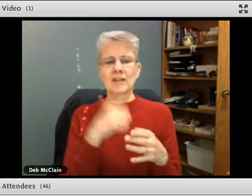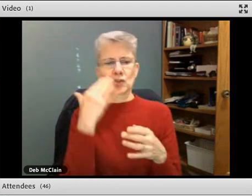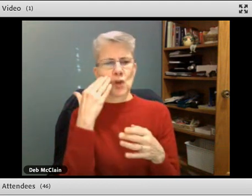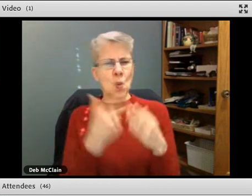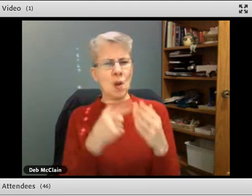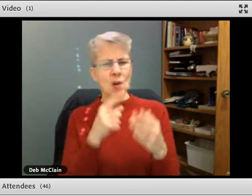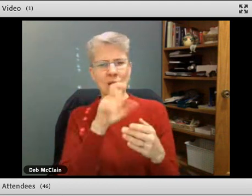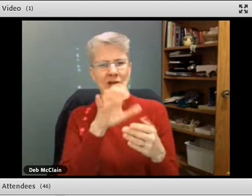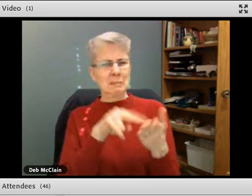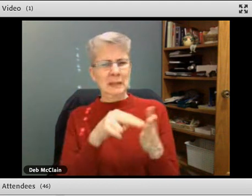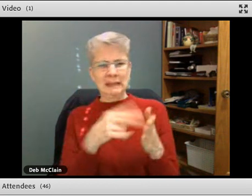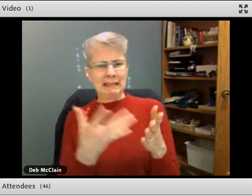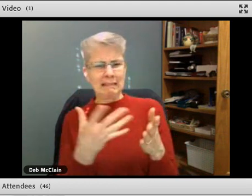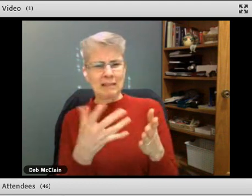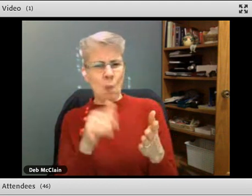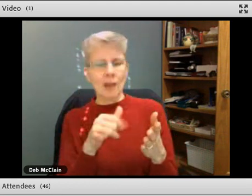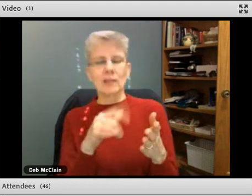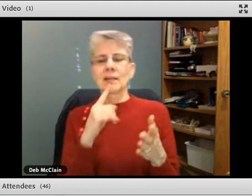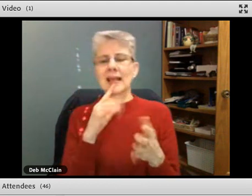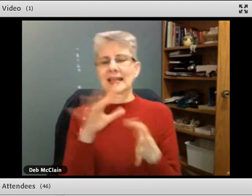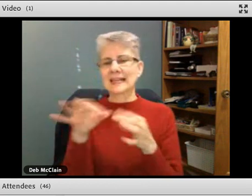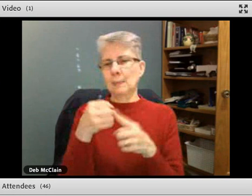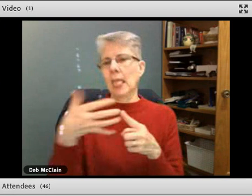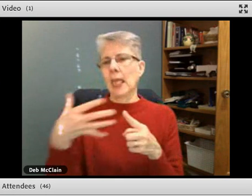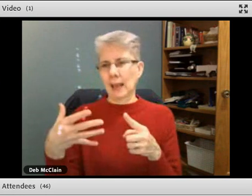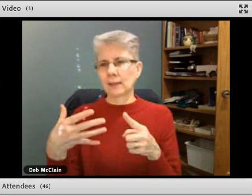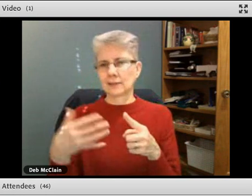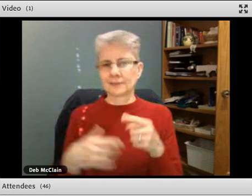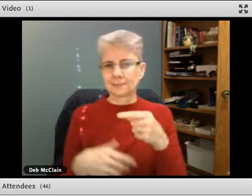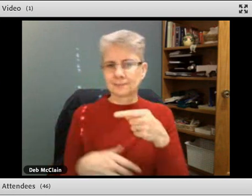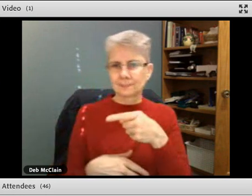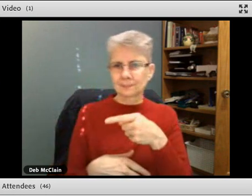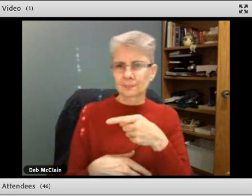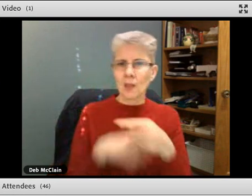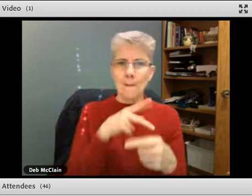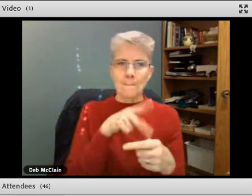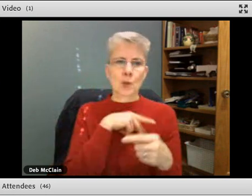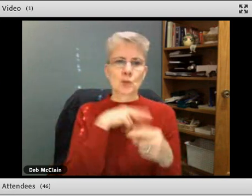It's the personal name of the author, et cetera.